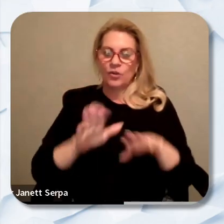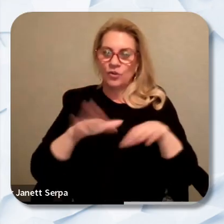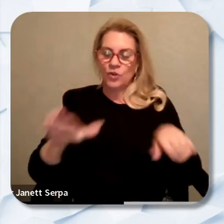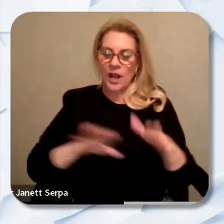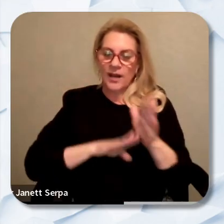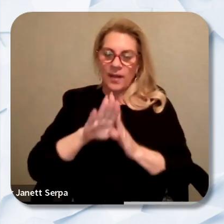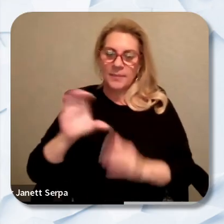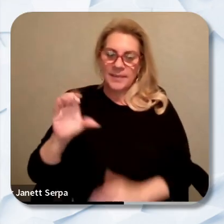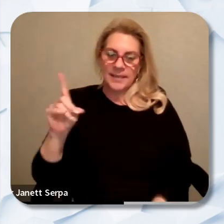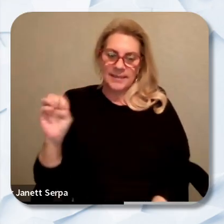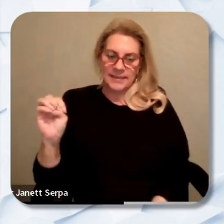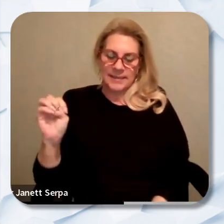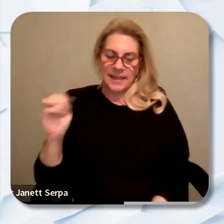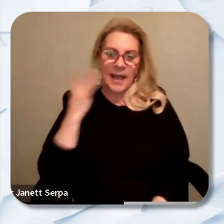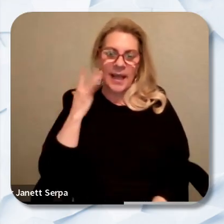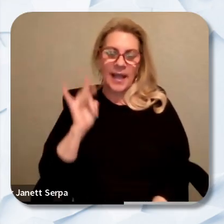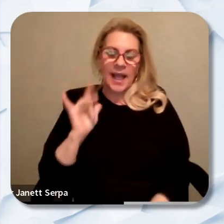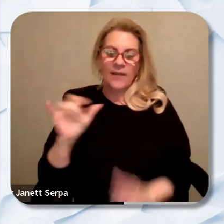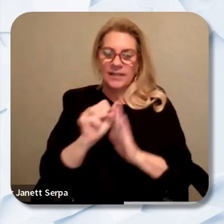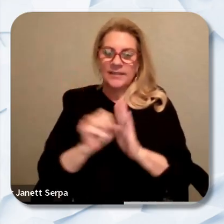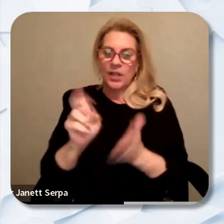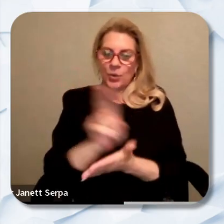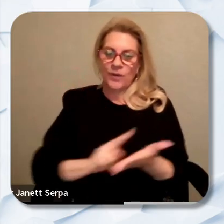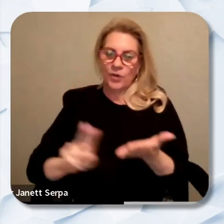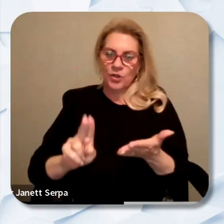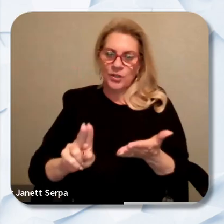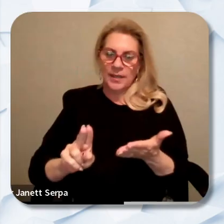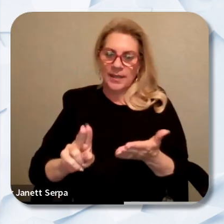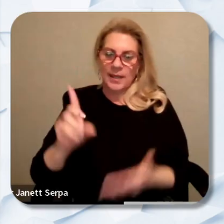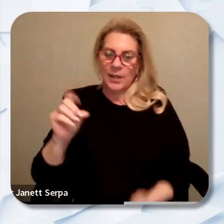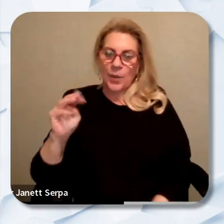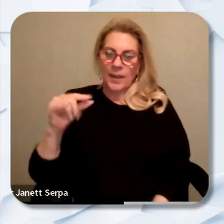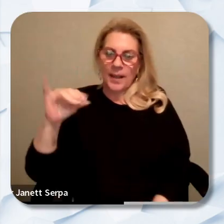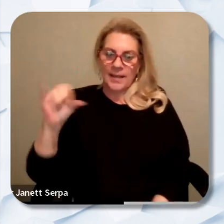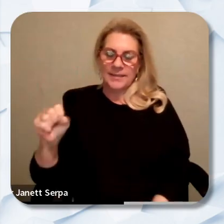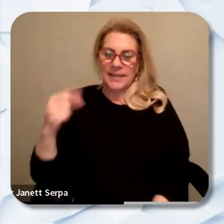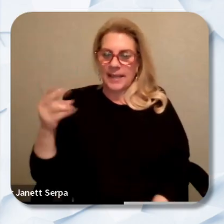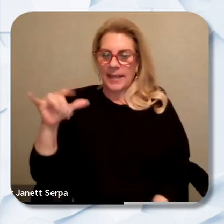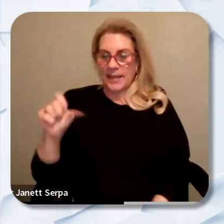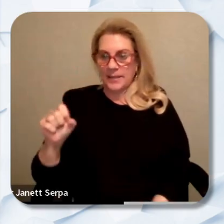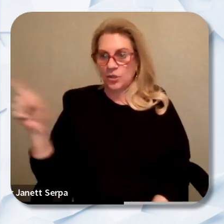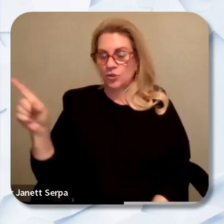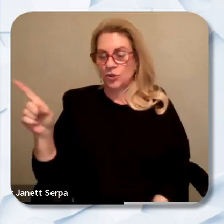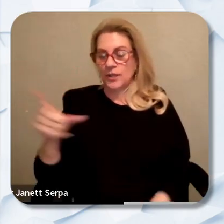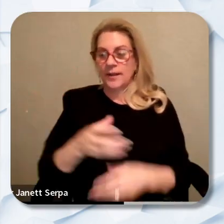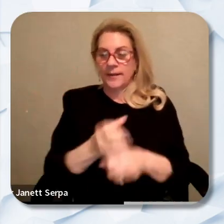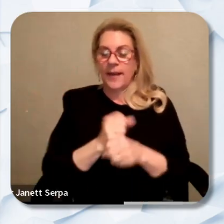CDC at California State University Dominguez Hills. She received her Master of Science degree